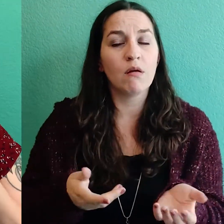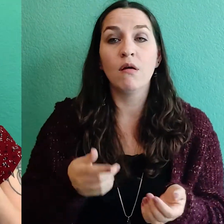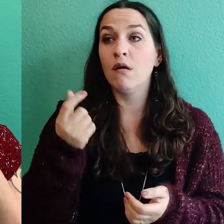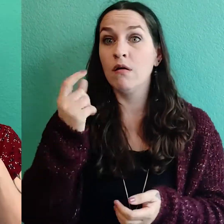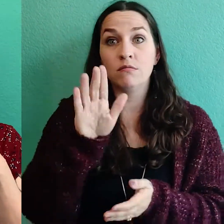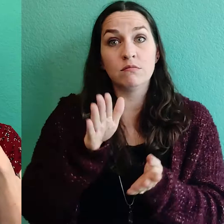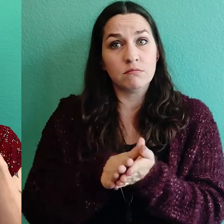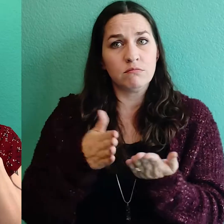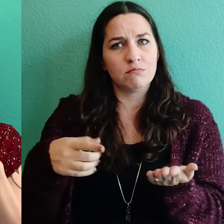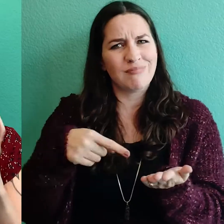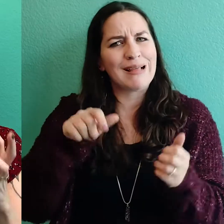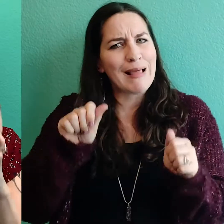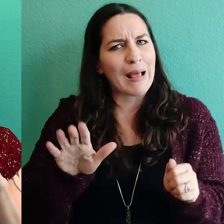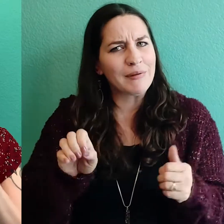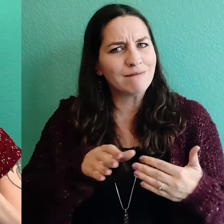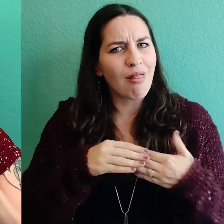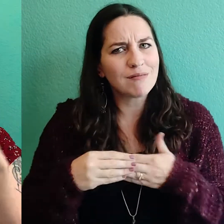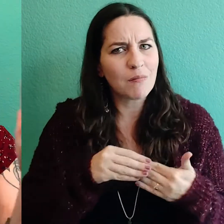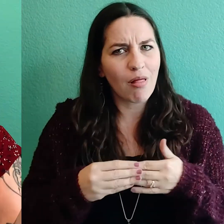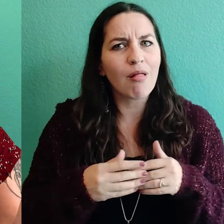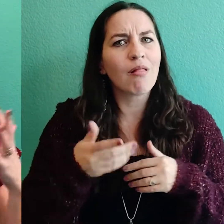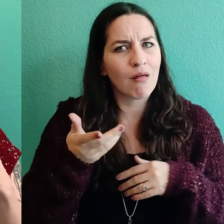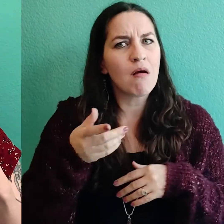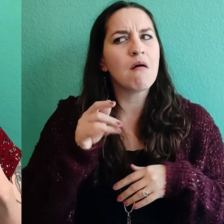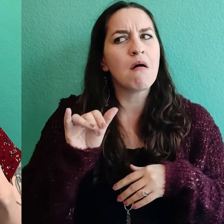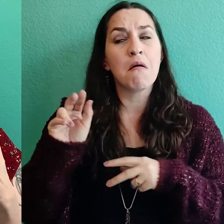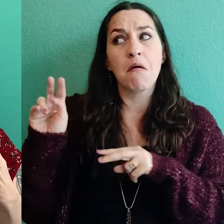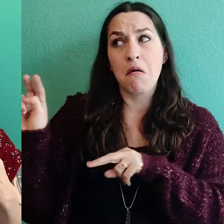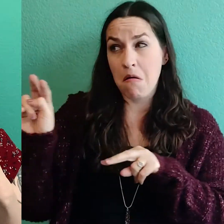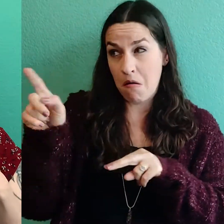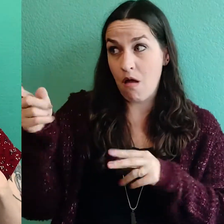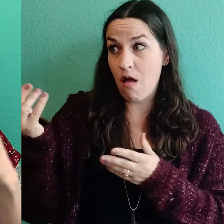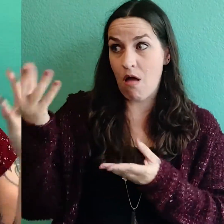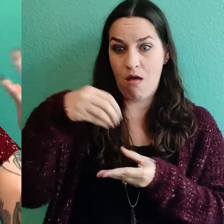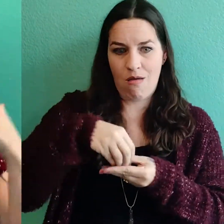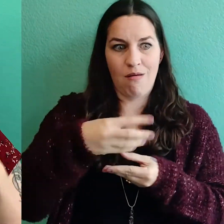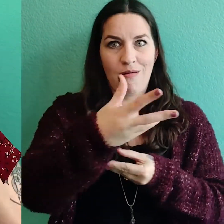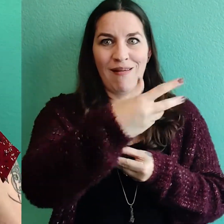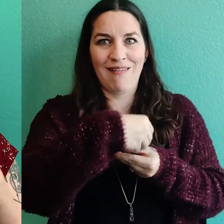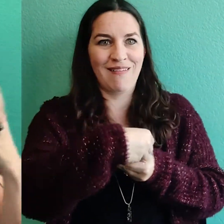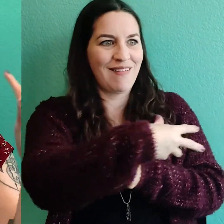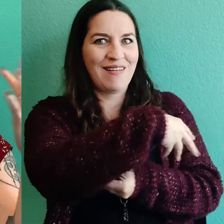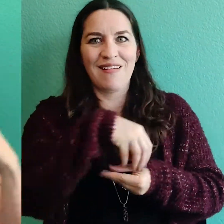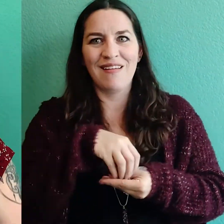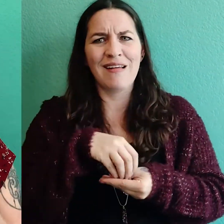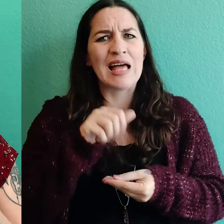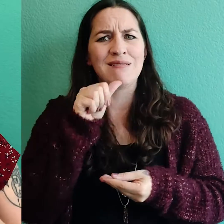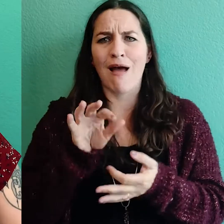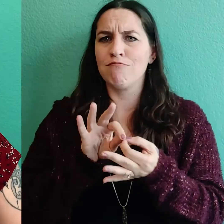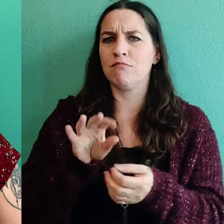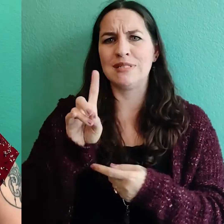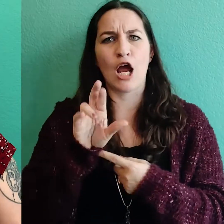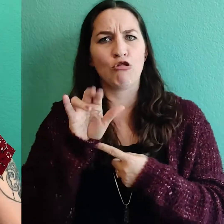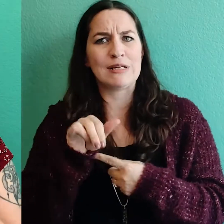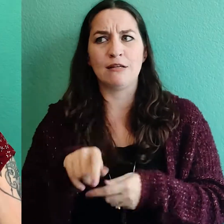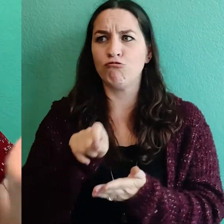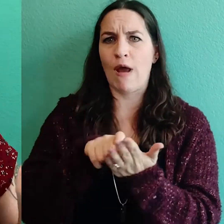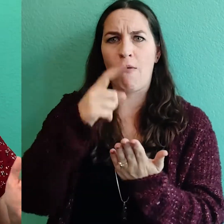when you start to be more flexible about how you see the world around you, you'll start to see things that you can bring into your journal that have nothing to